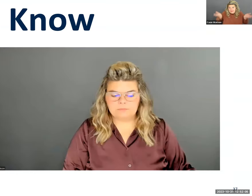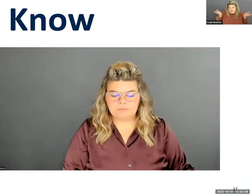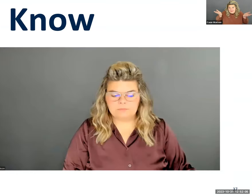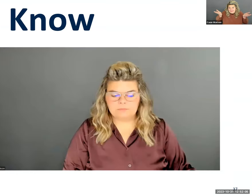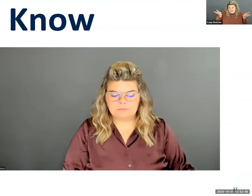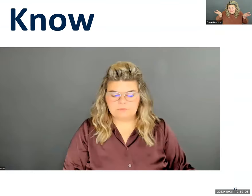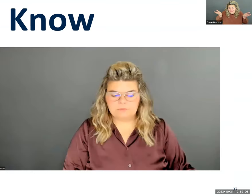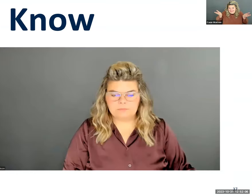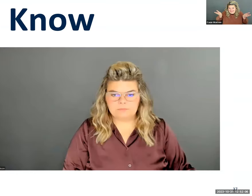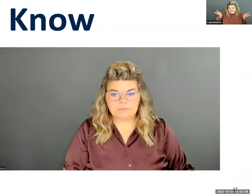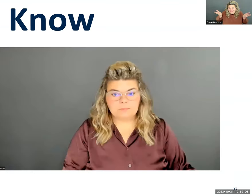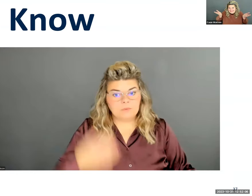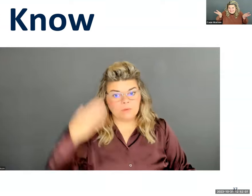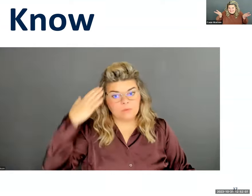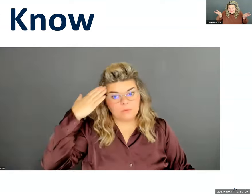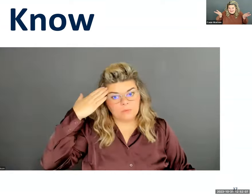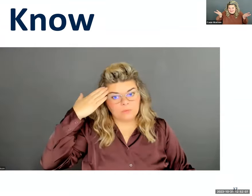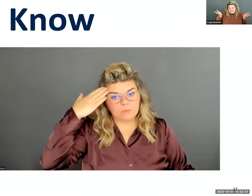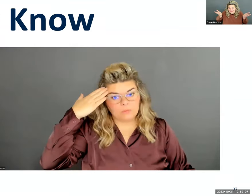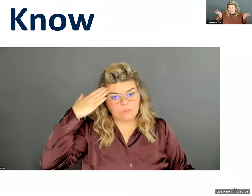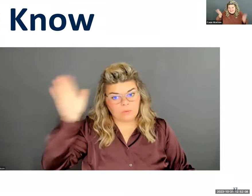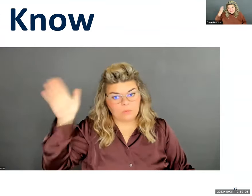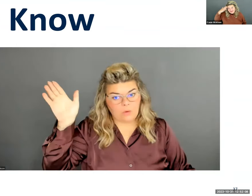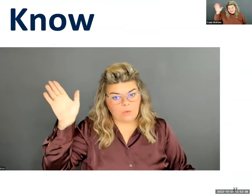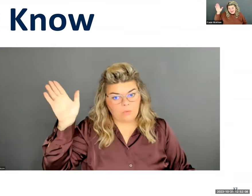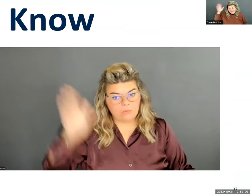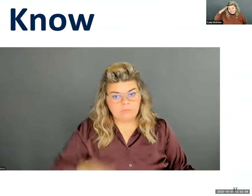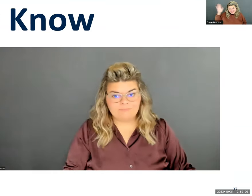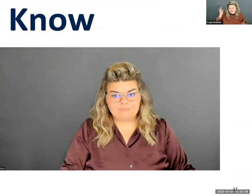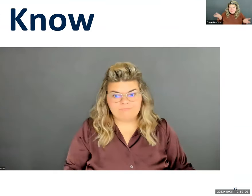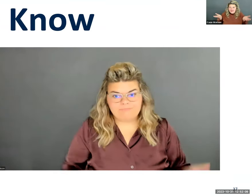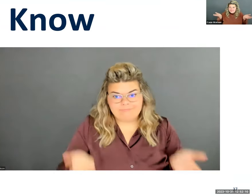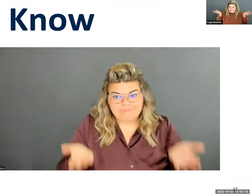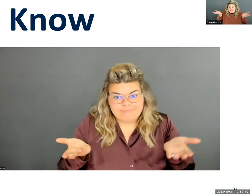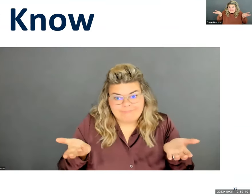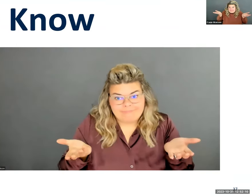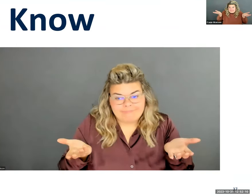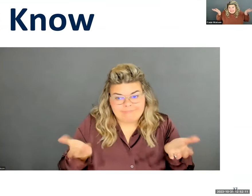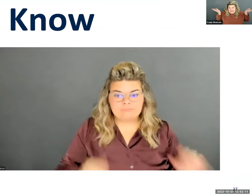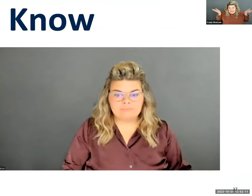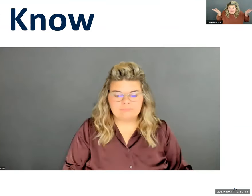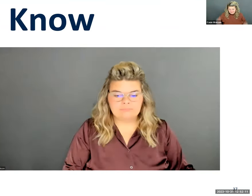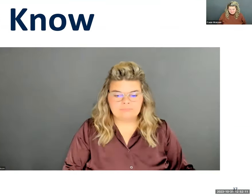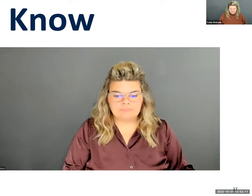You can always do, I think I signed this at one point. Don't know, don't know. But also, I don't know.